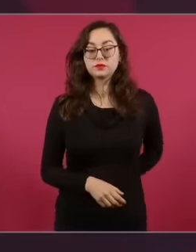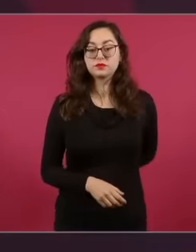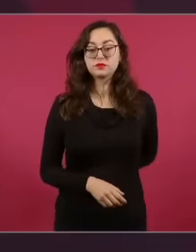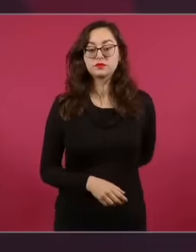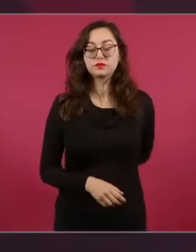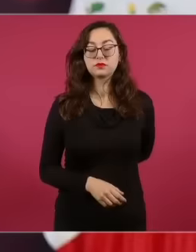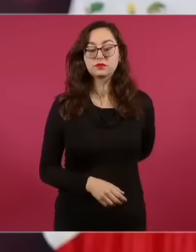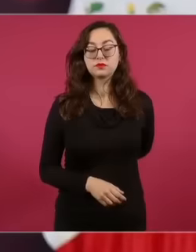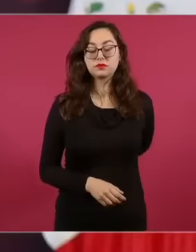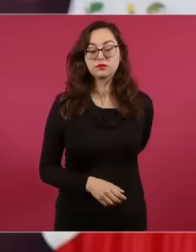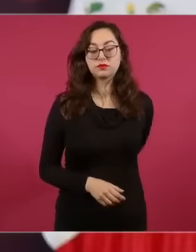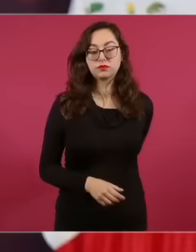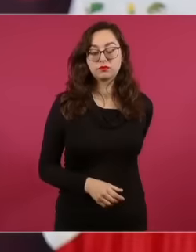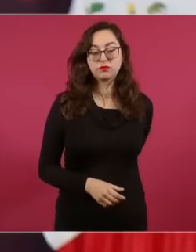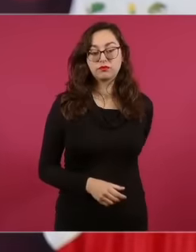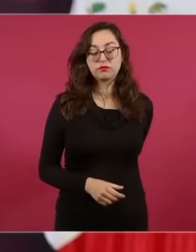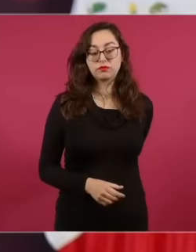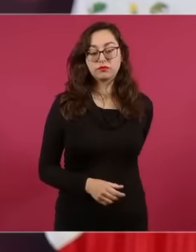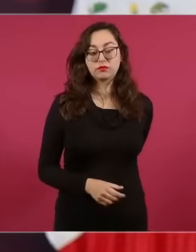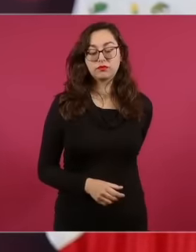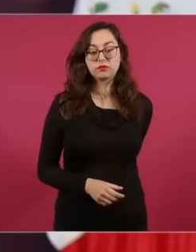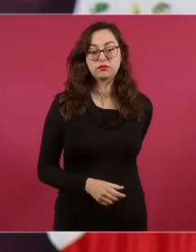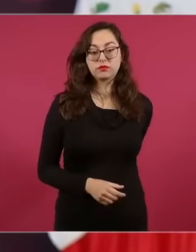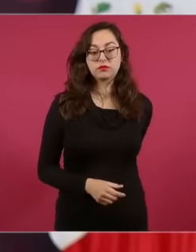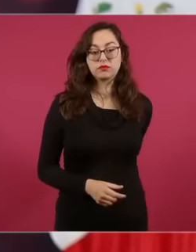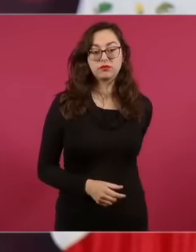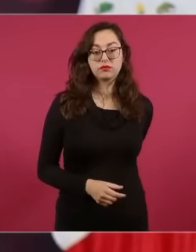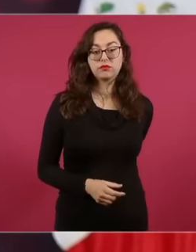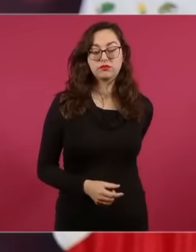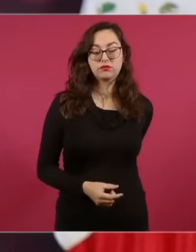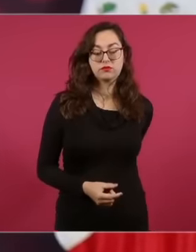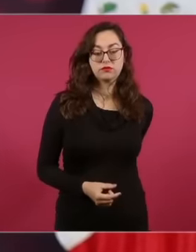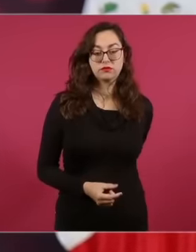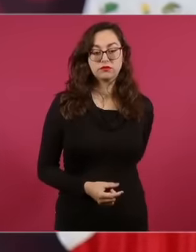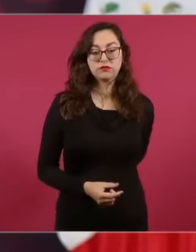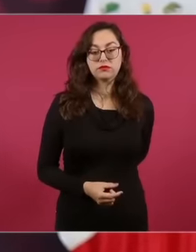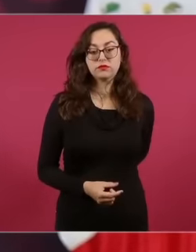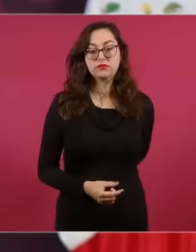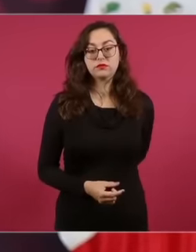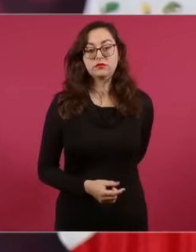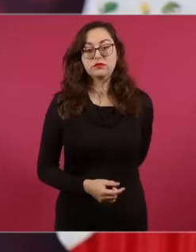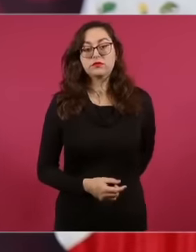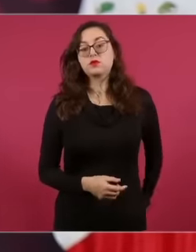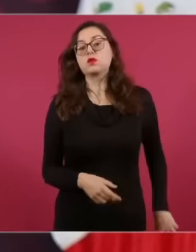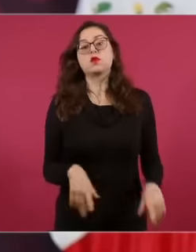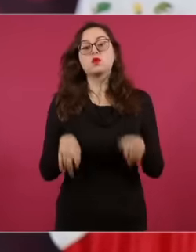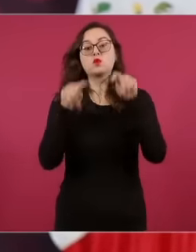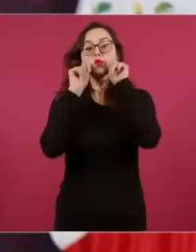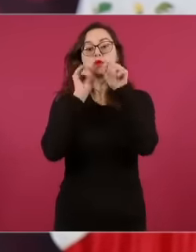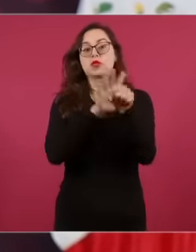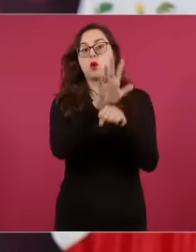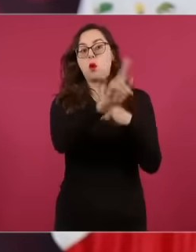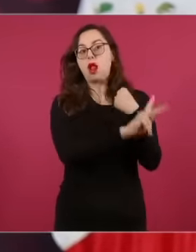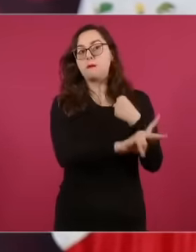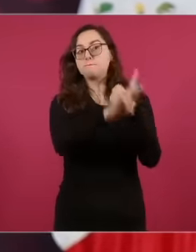foreign power, it is nothing more than the case of the United States,